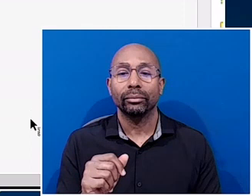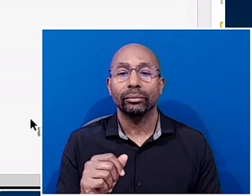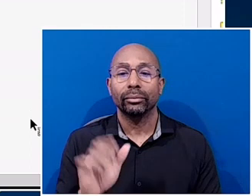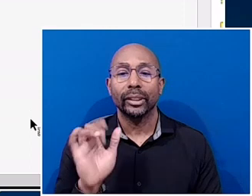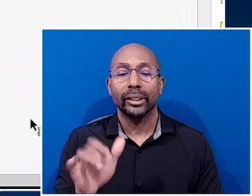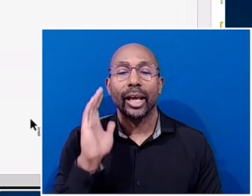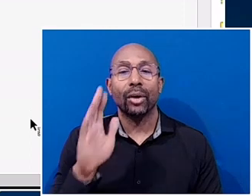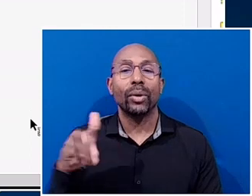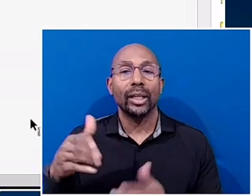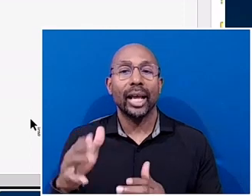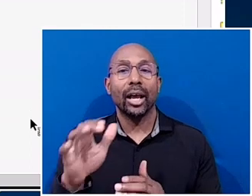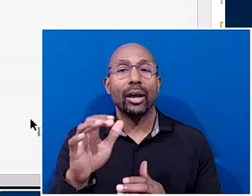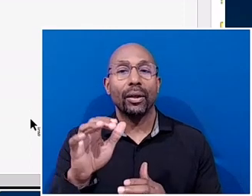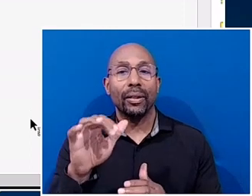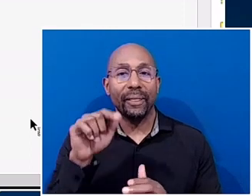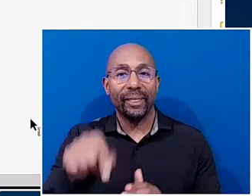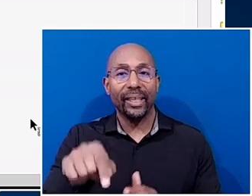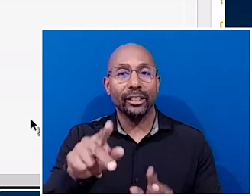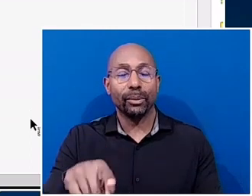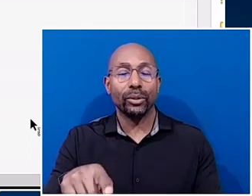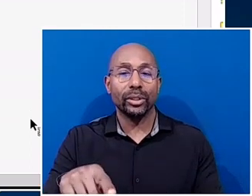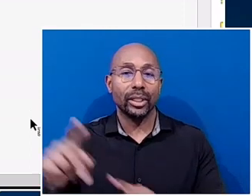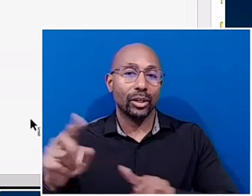coursework in a more flexible way.